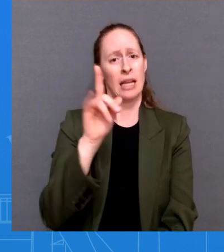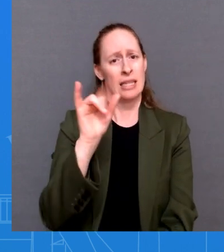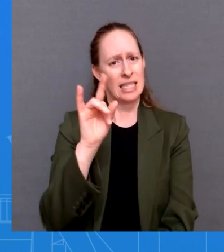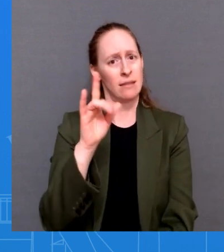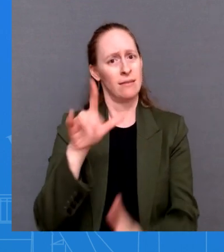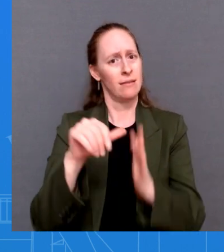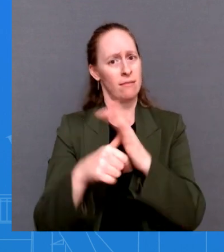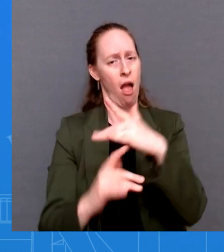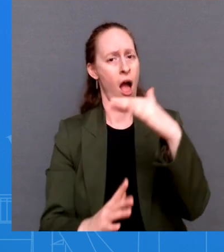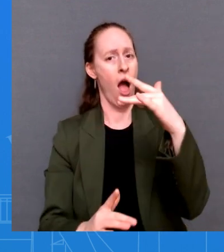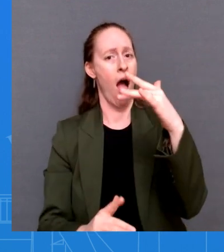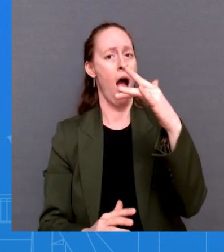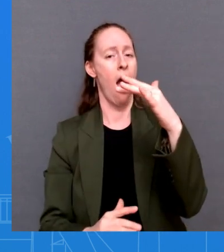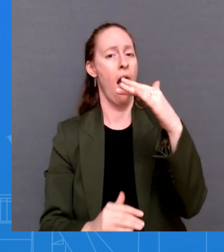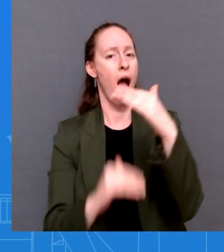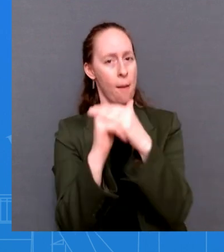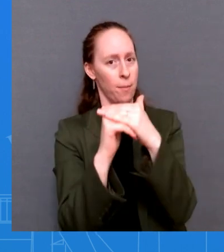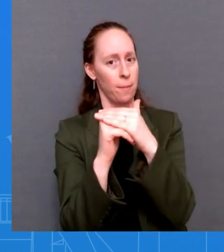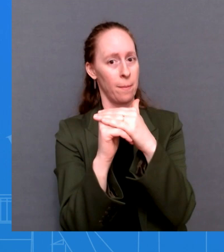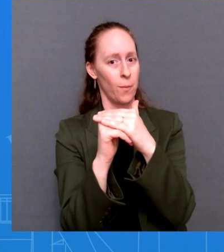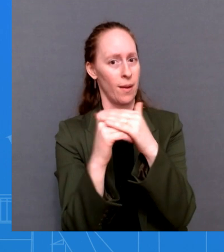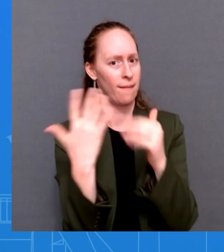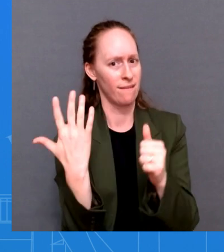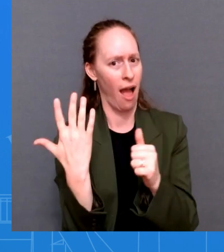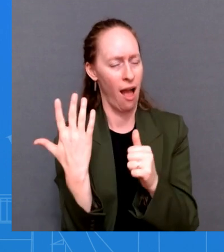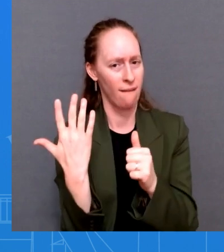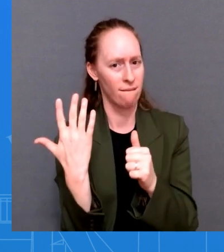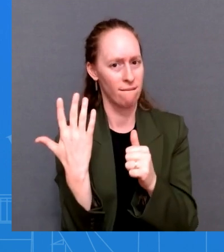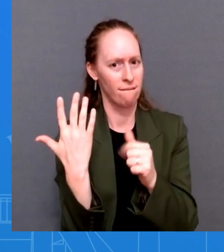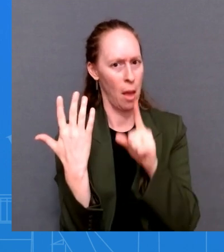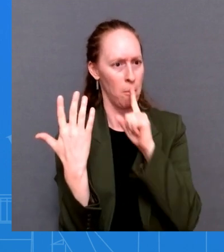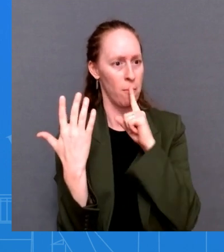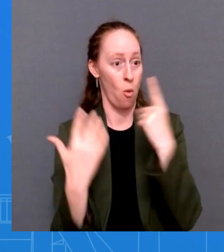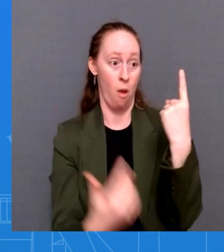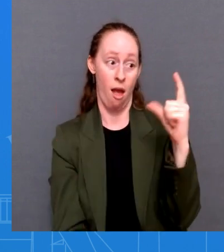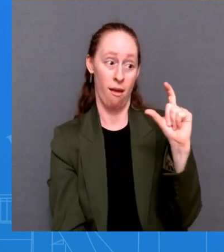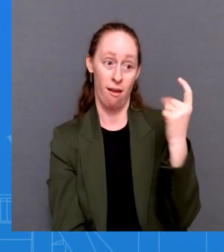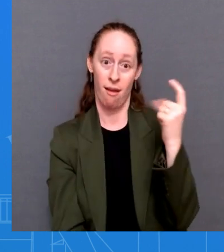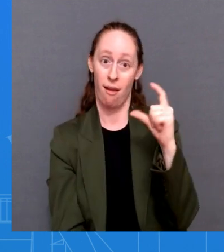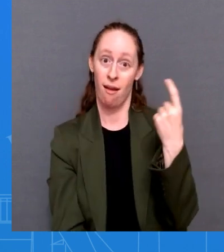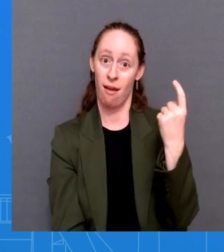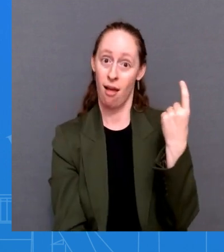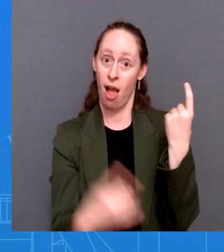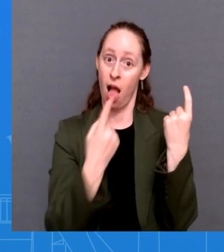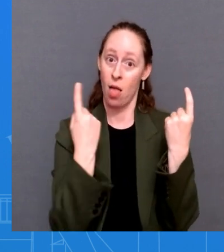Well, will providers be able to get five doses out of, as you know, three may, maybe some possibility.